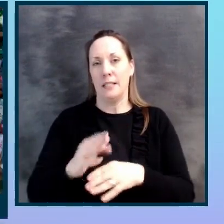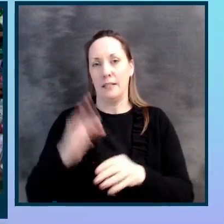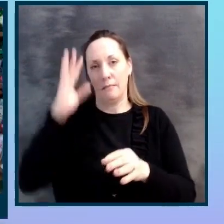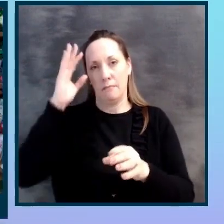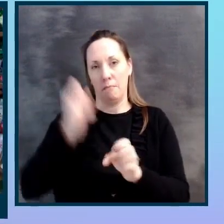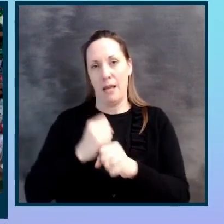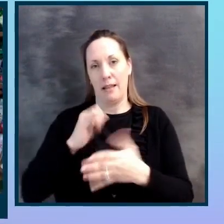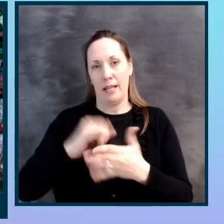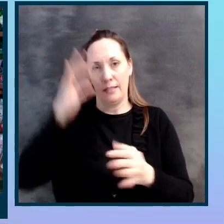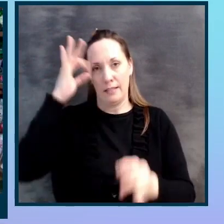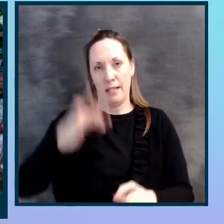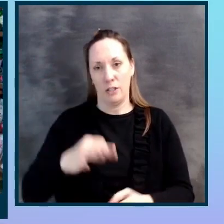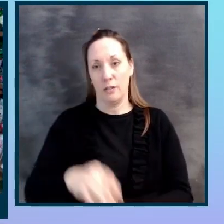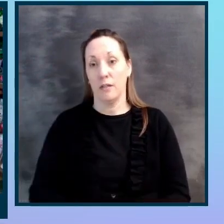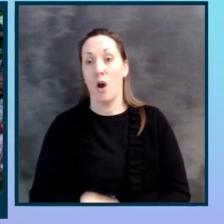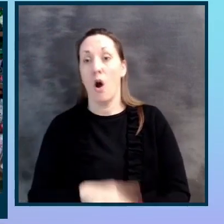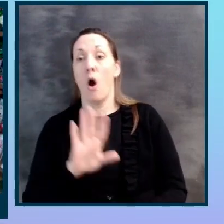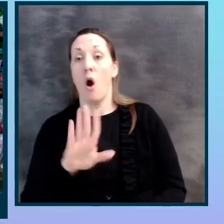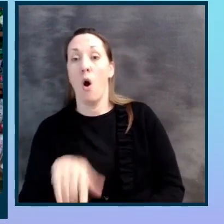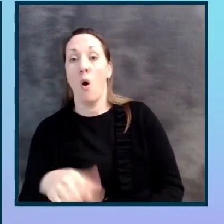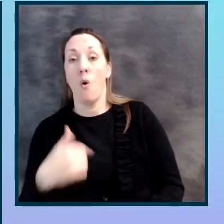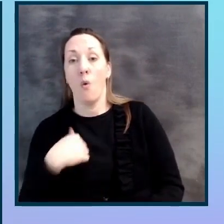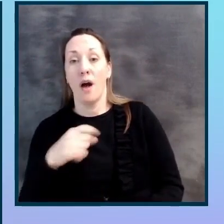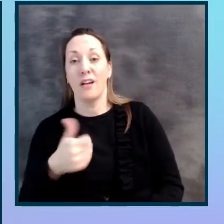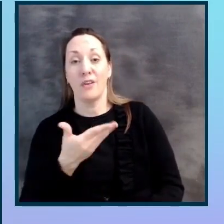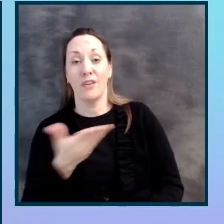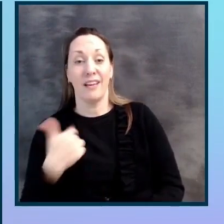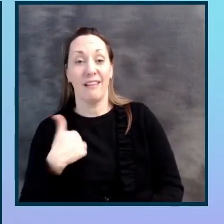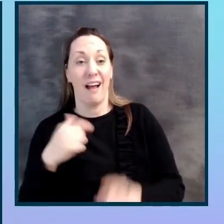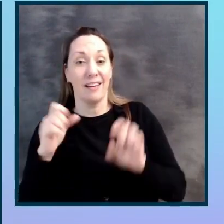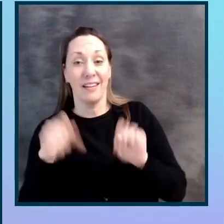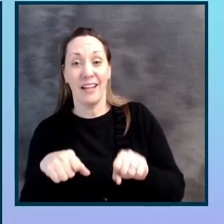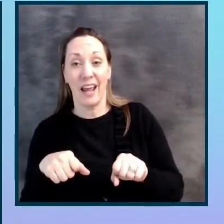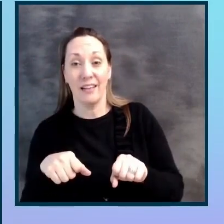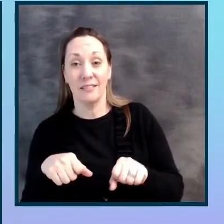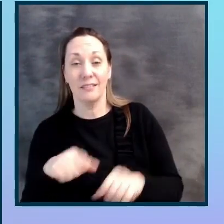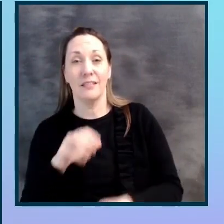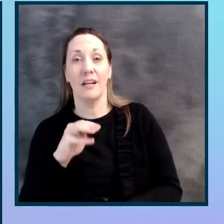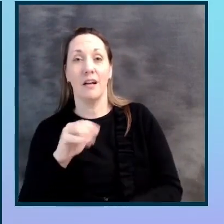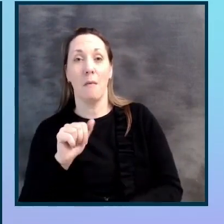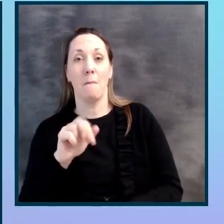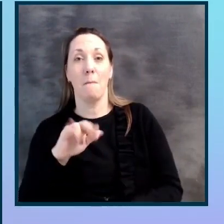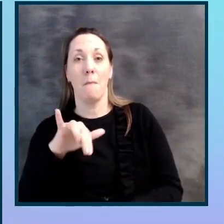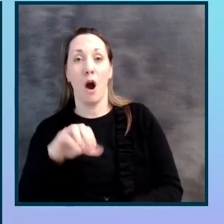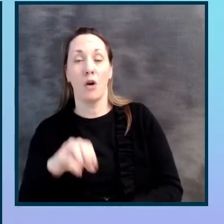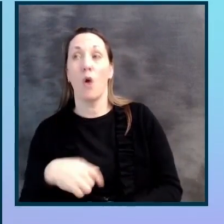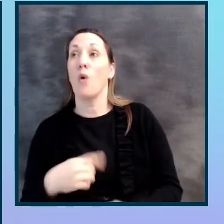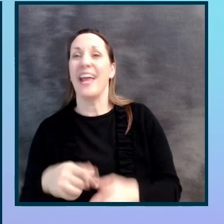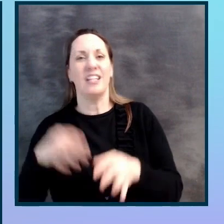John, the other thing I can add to that is it just in the design right at the beginning of the new project,